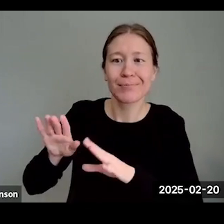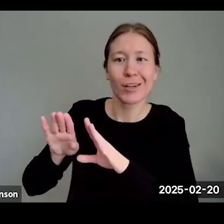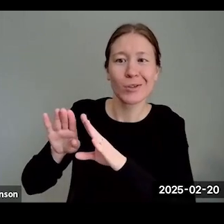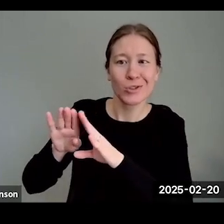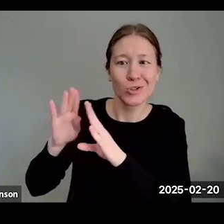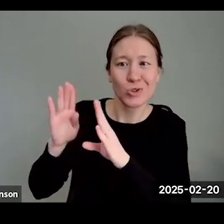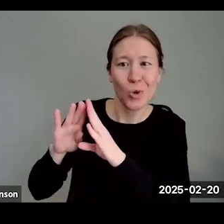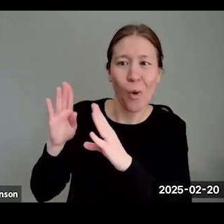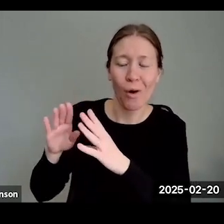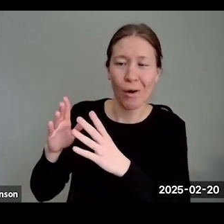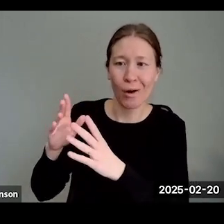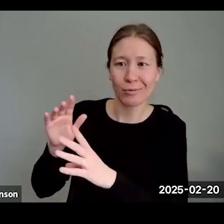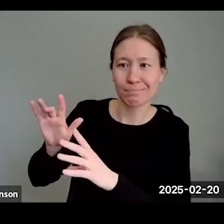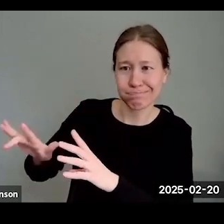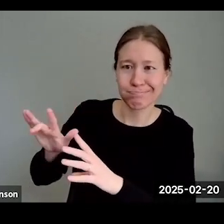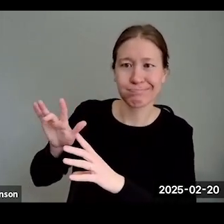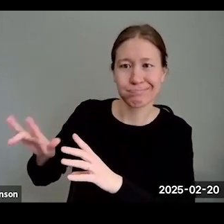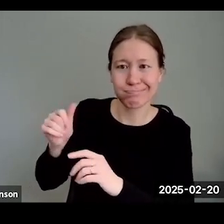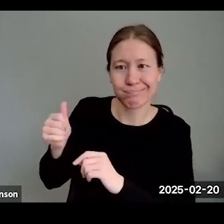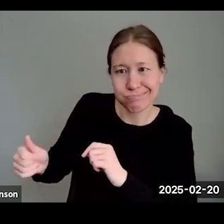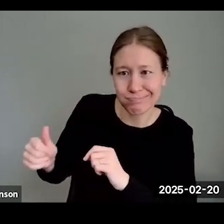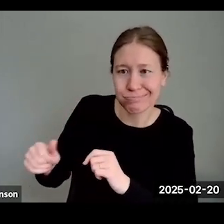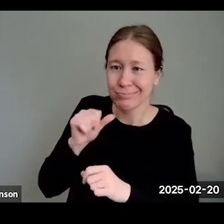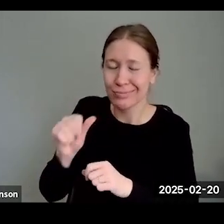or if you find inaccessible software or websites.